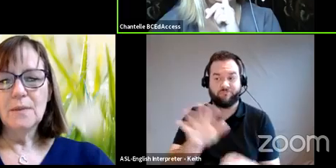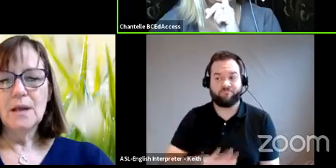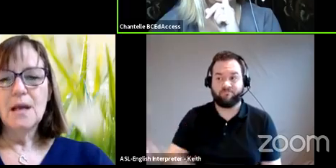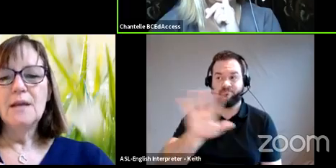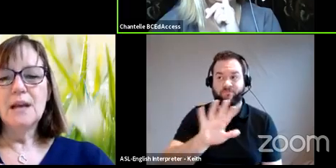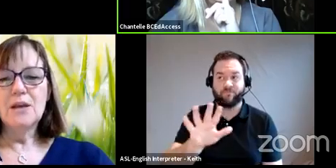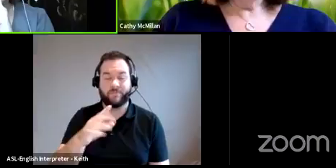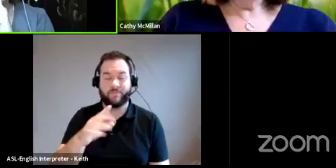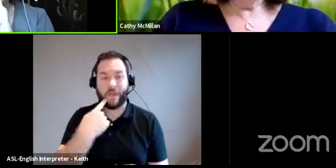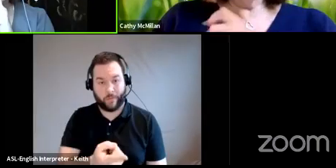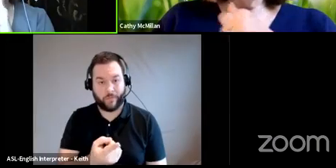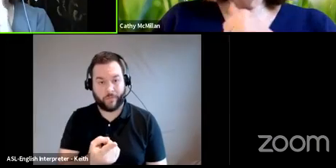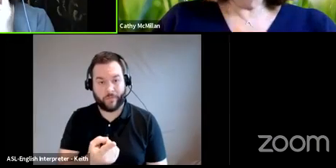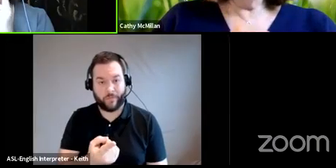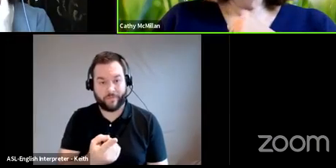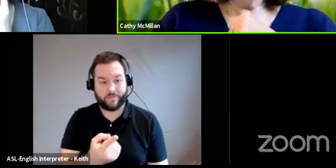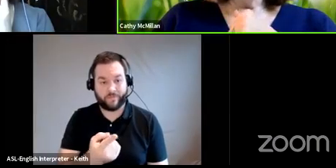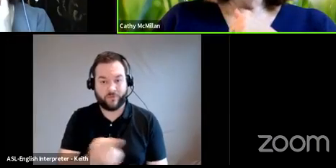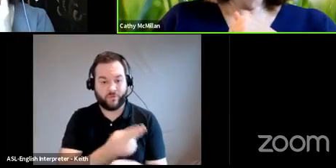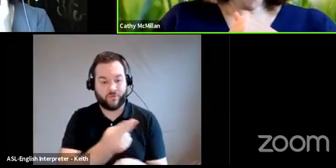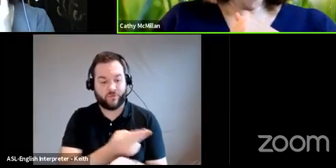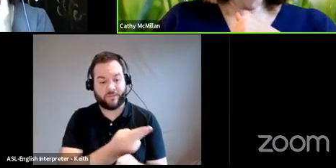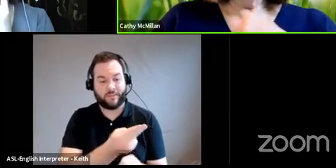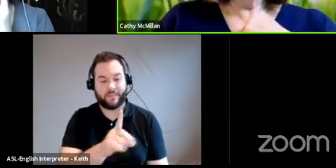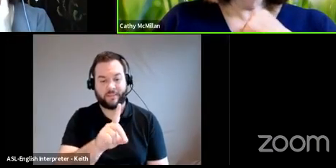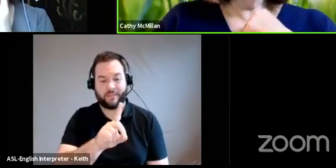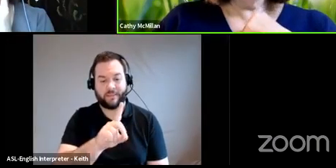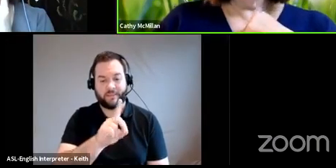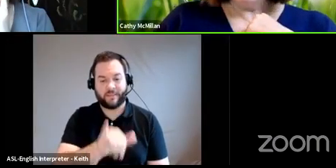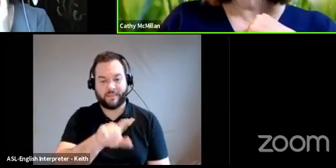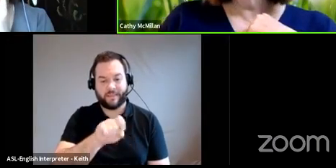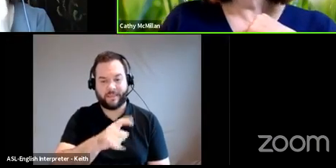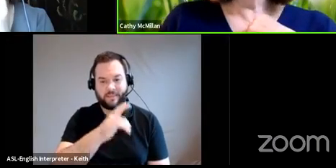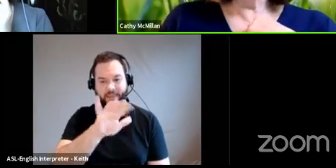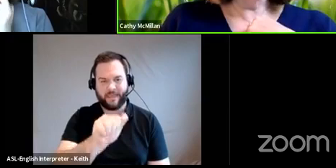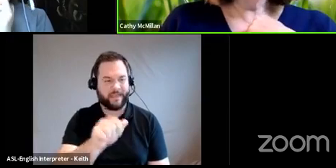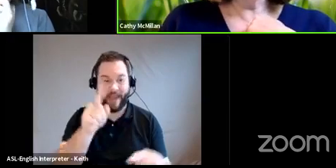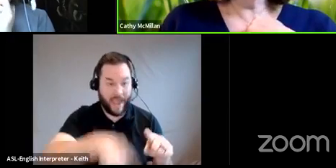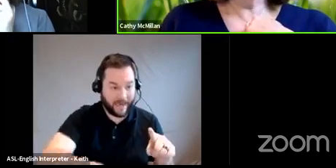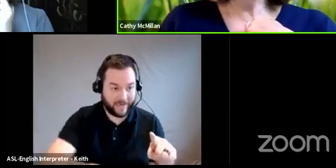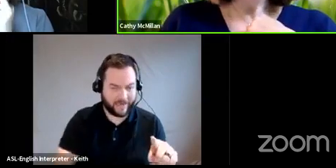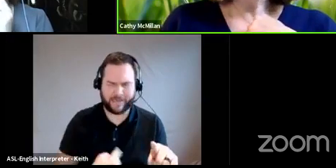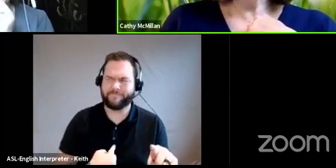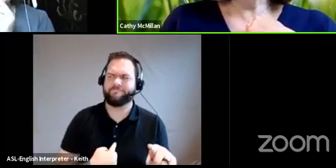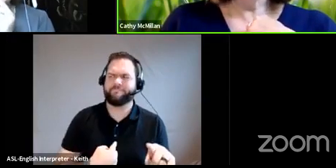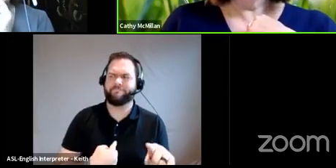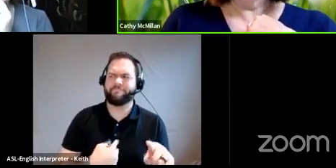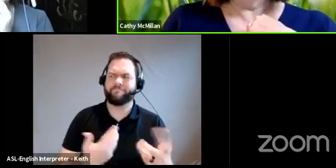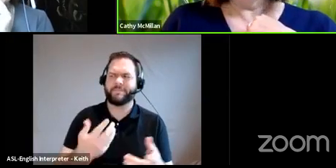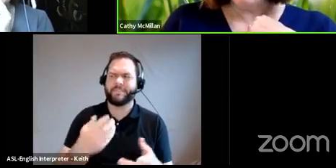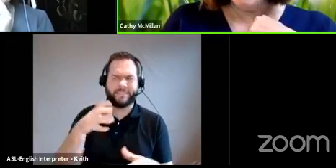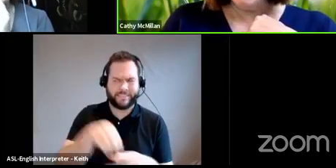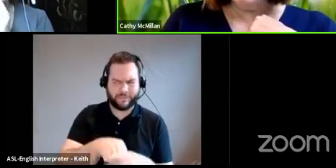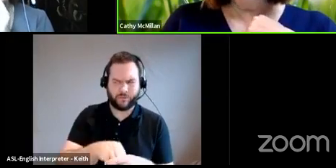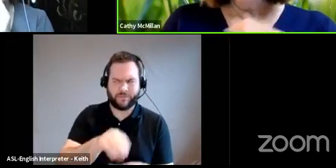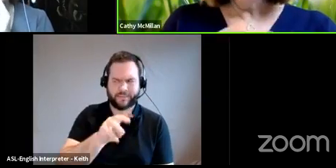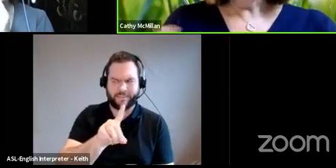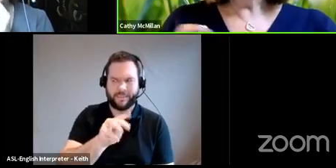And a lot of school districts will say to you that will say to you that you can't use the term dyslexia, it's use the term dyslexia, it's, it's actually reference.